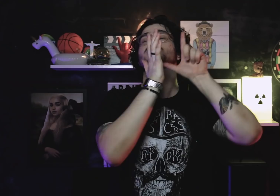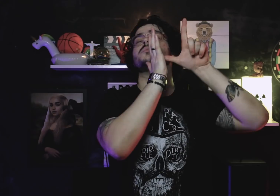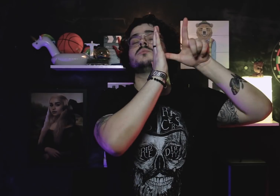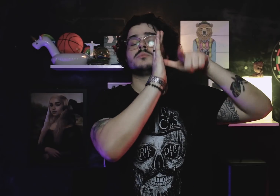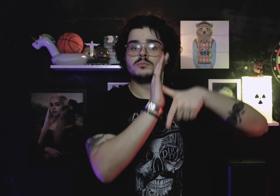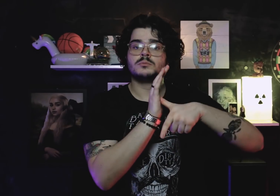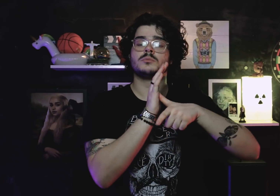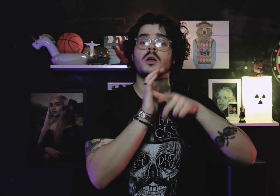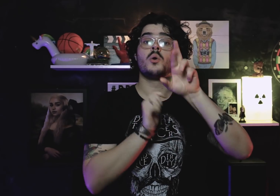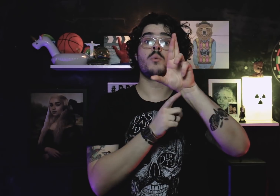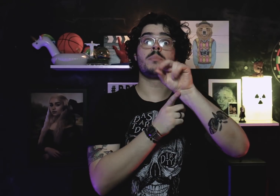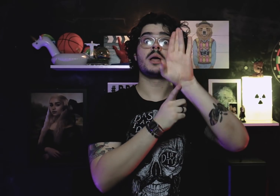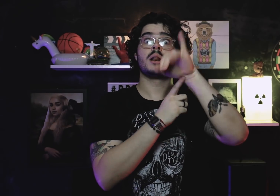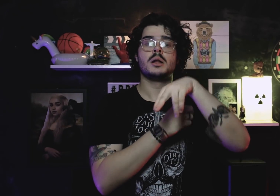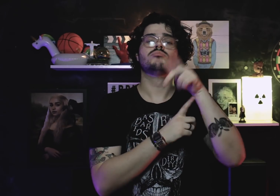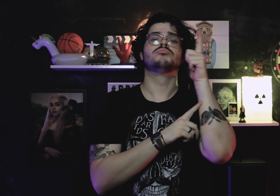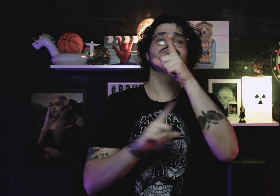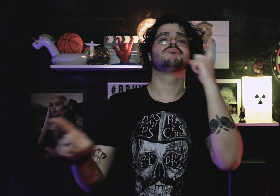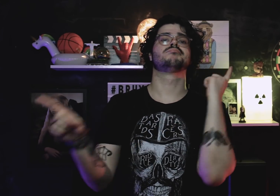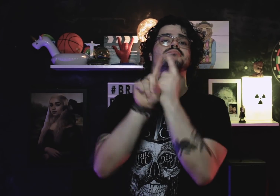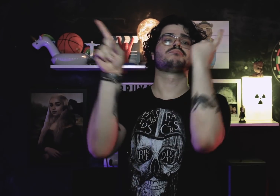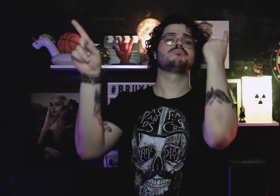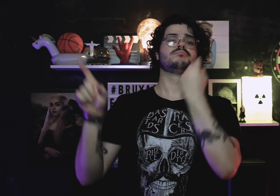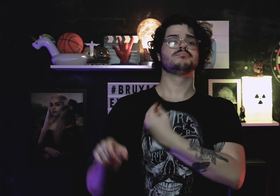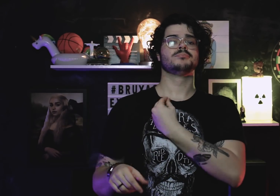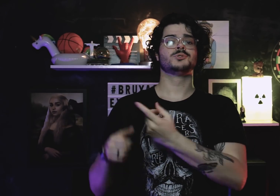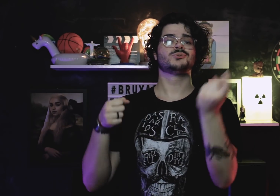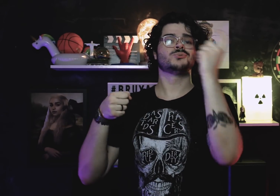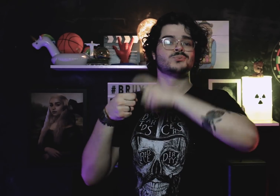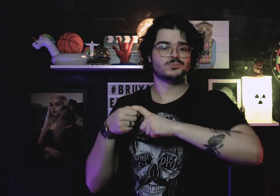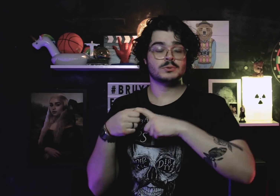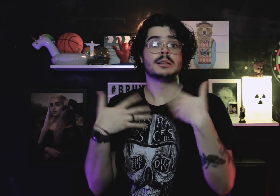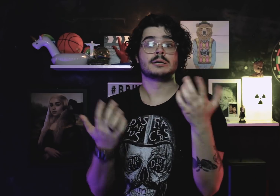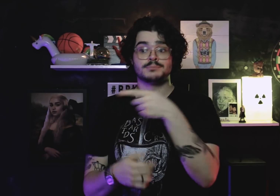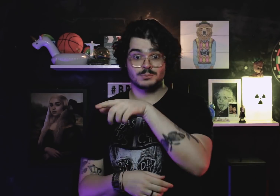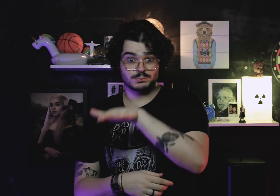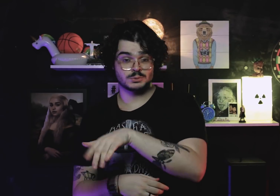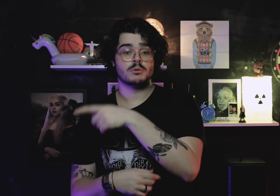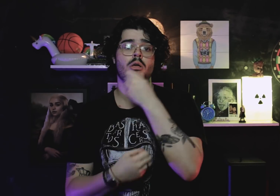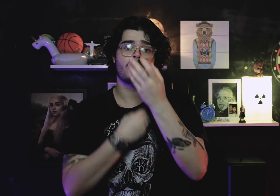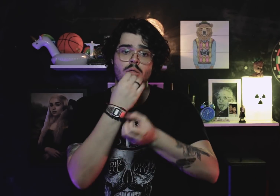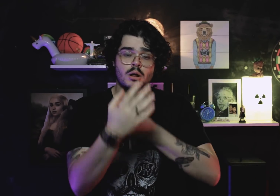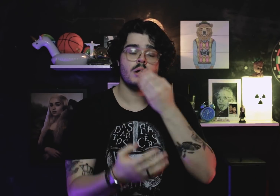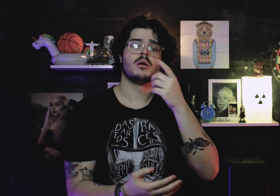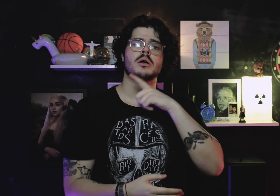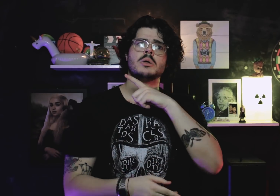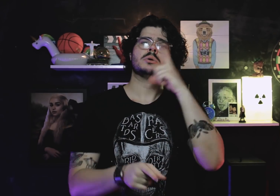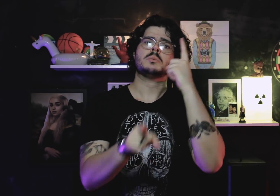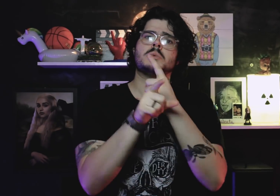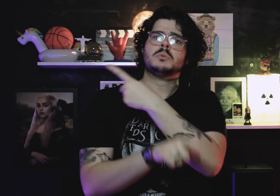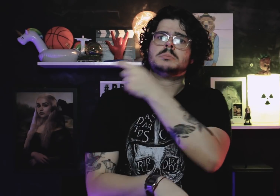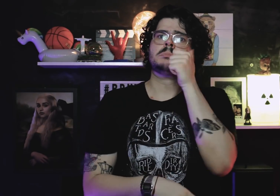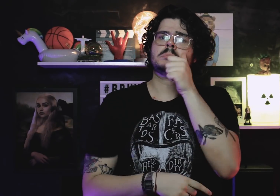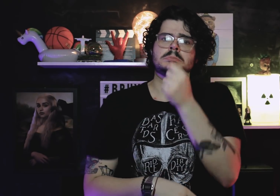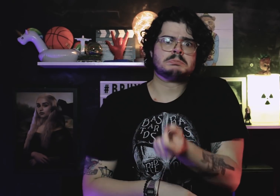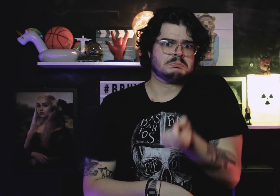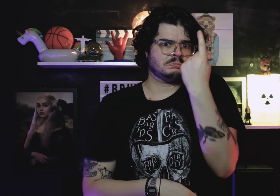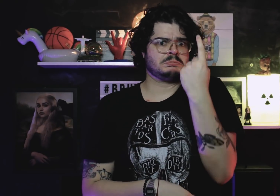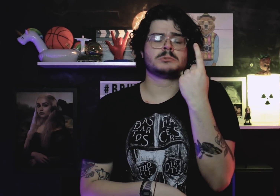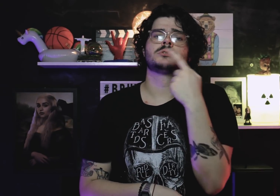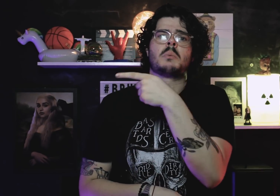Robin was later found alive and said he found a strange woman